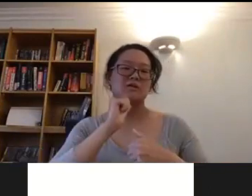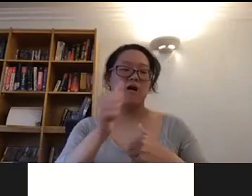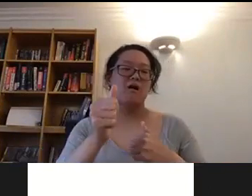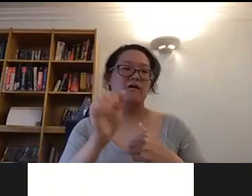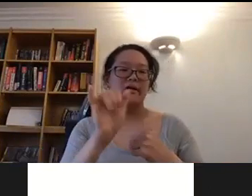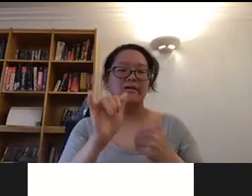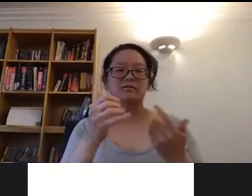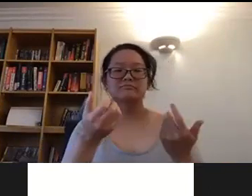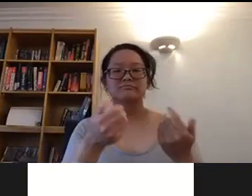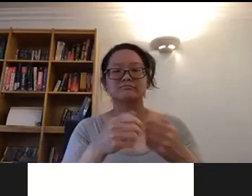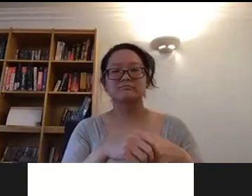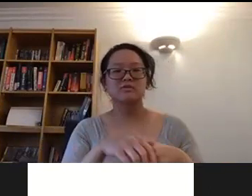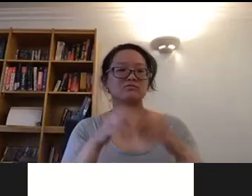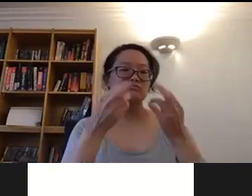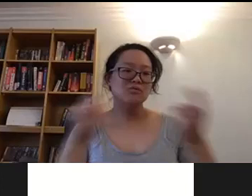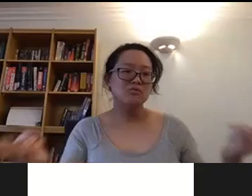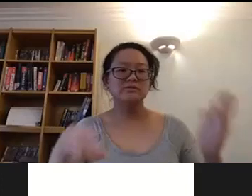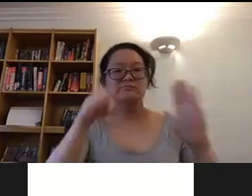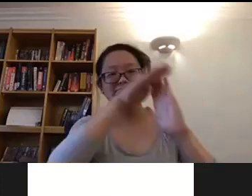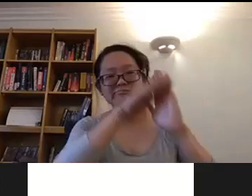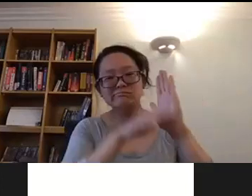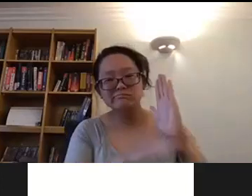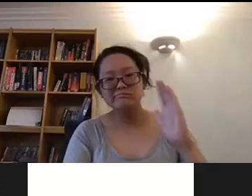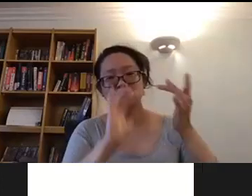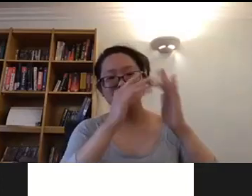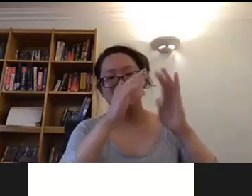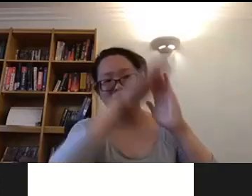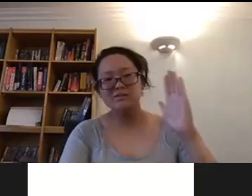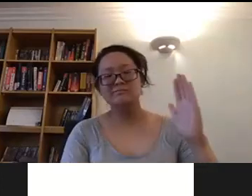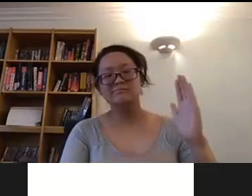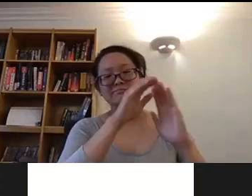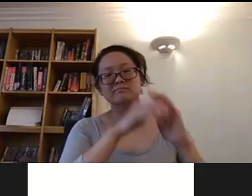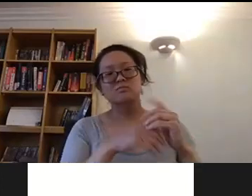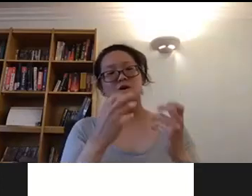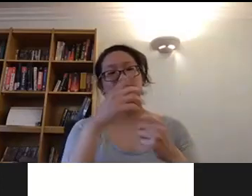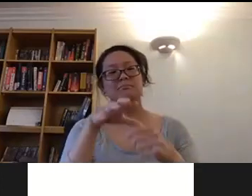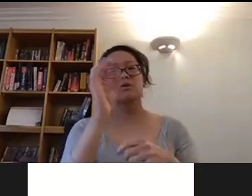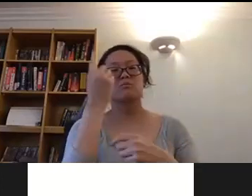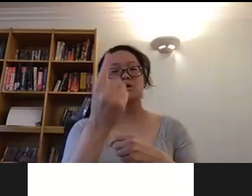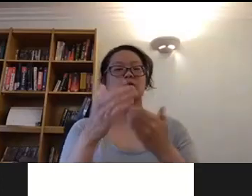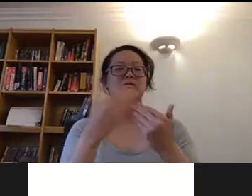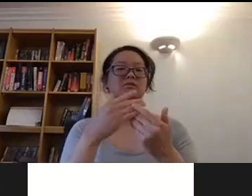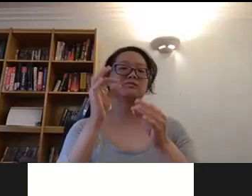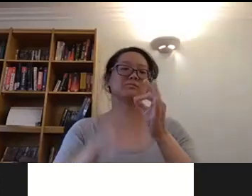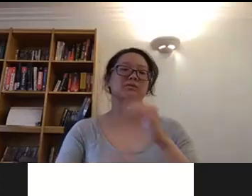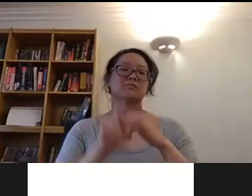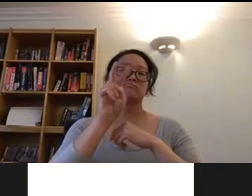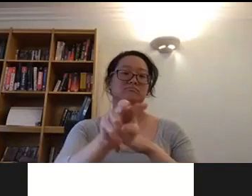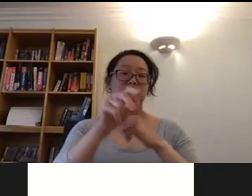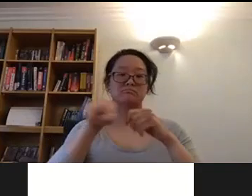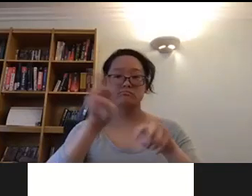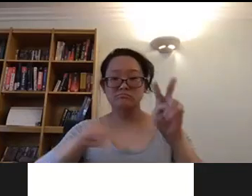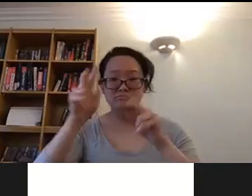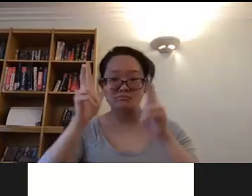So there could be a building center, resources and lists and internet links that would make it so that